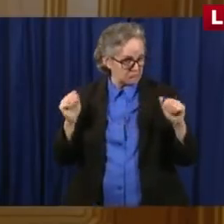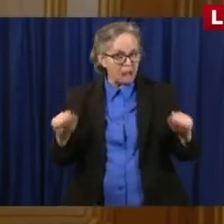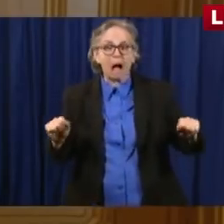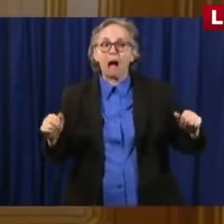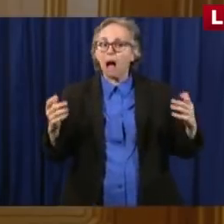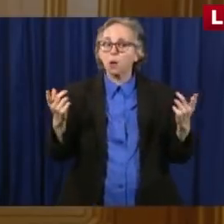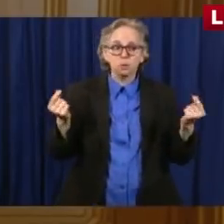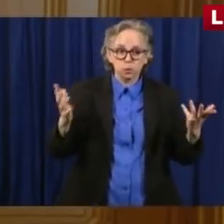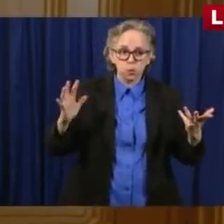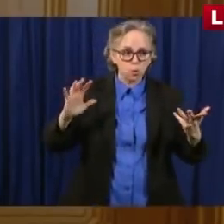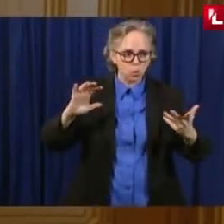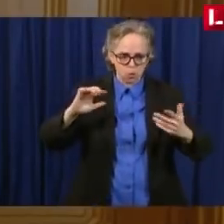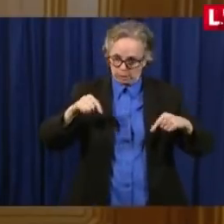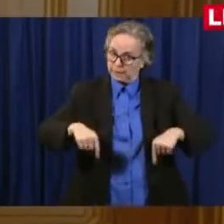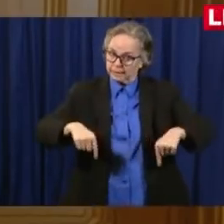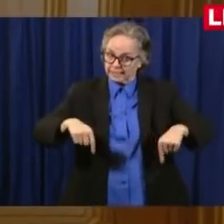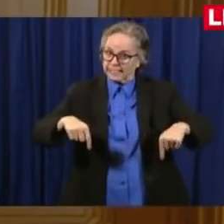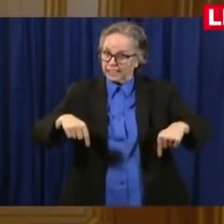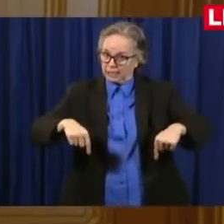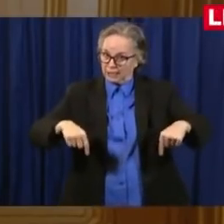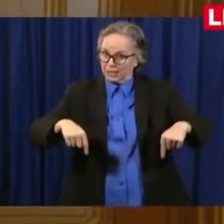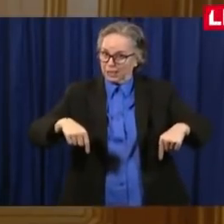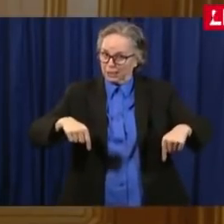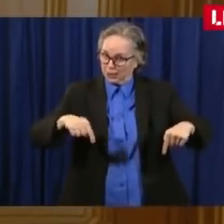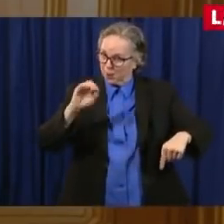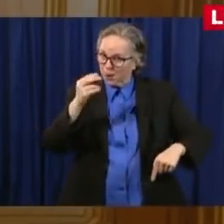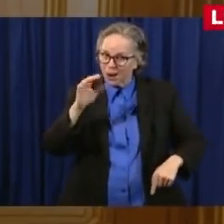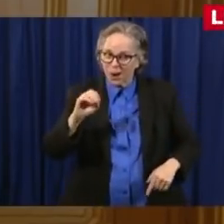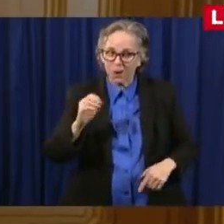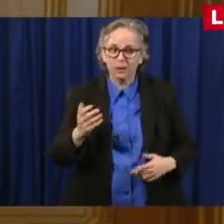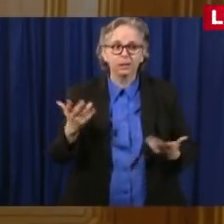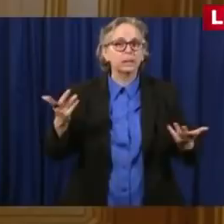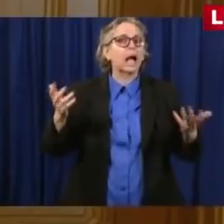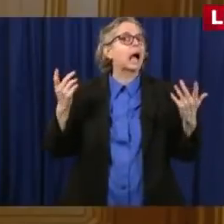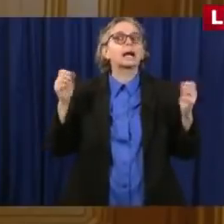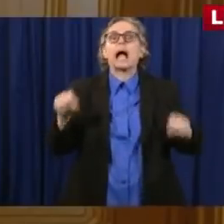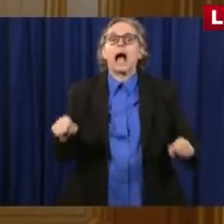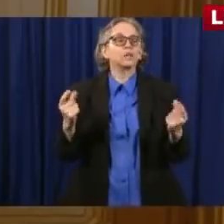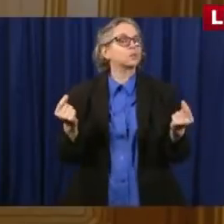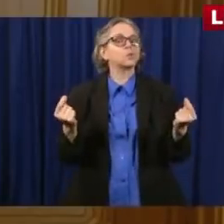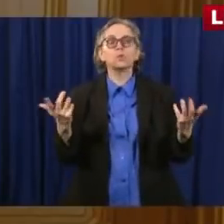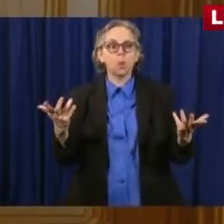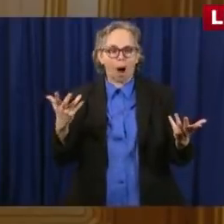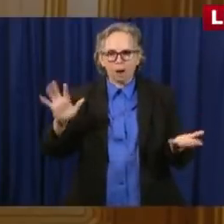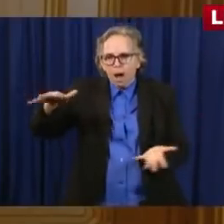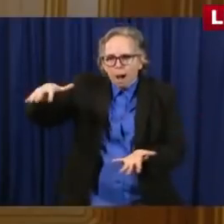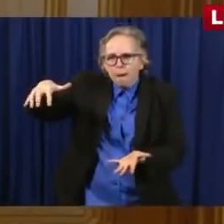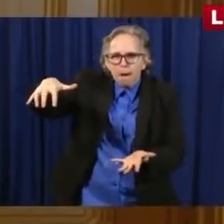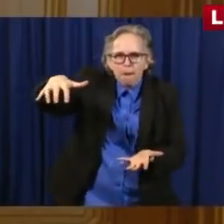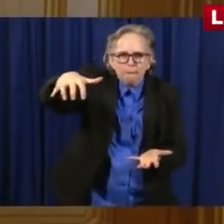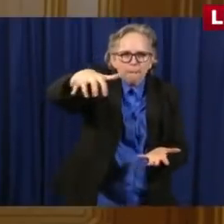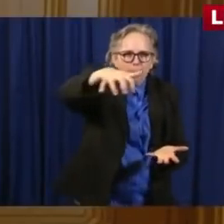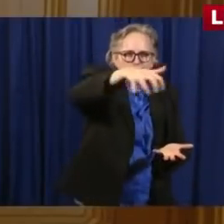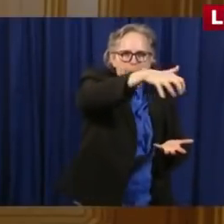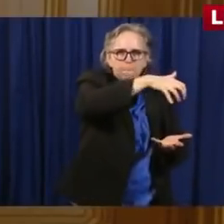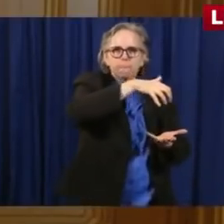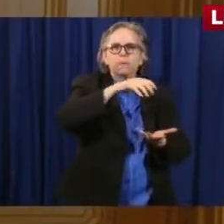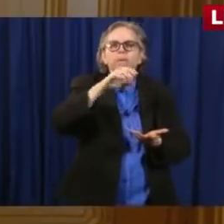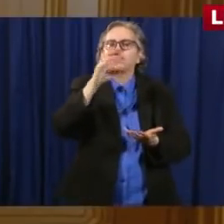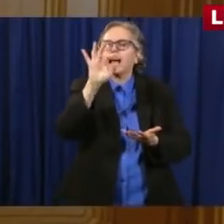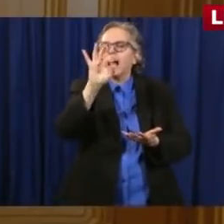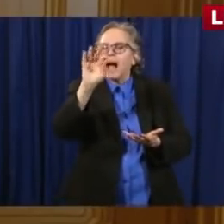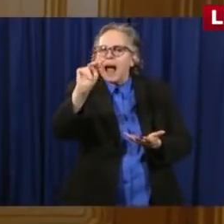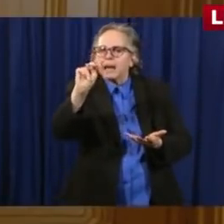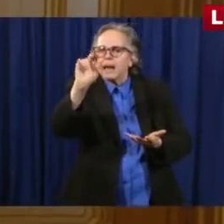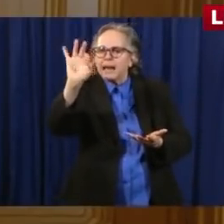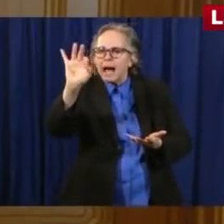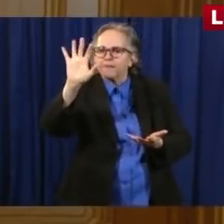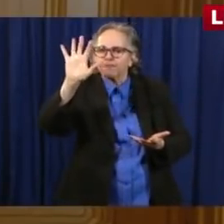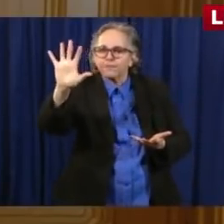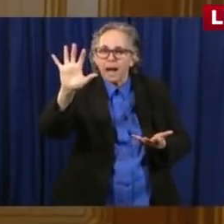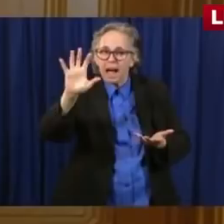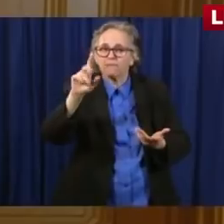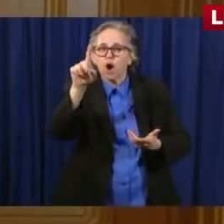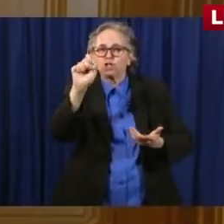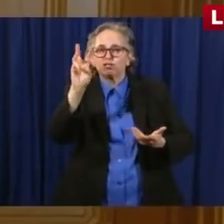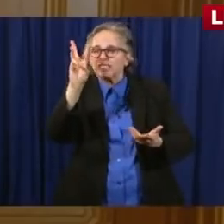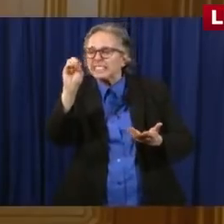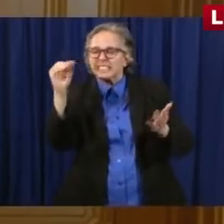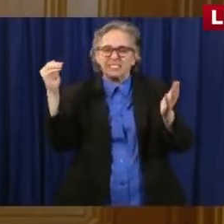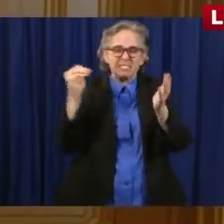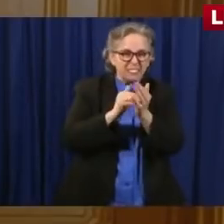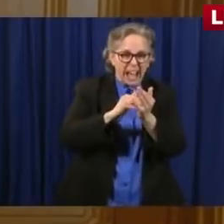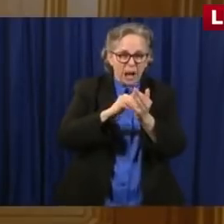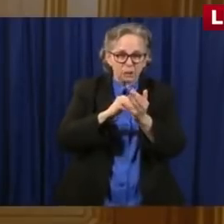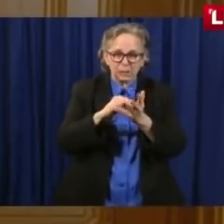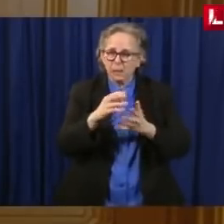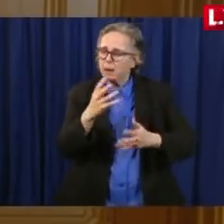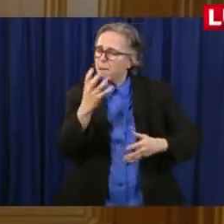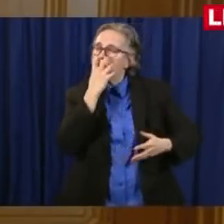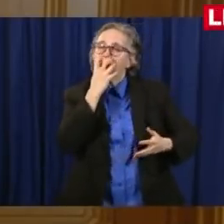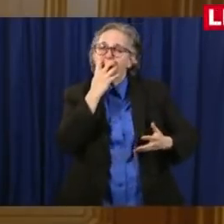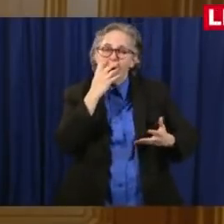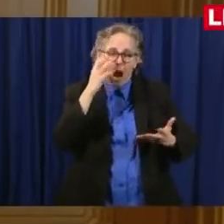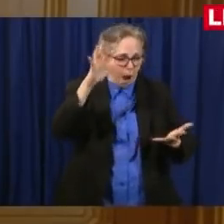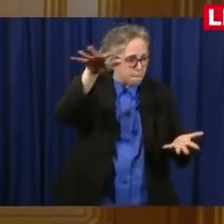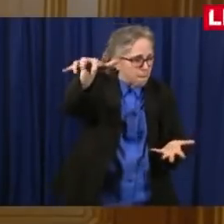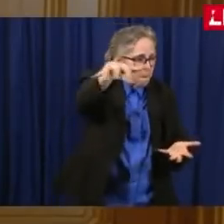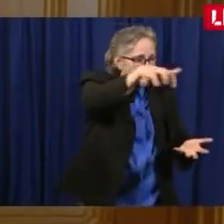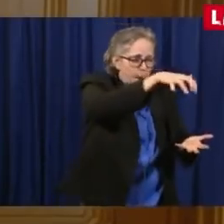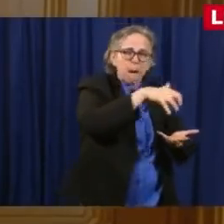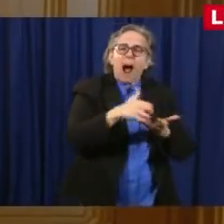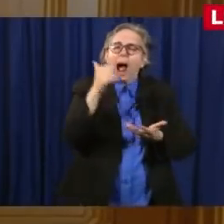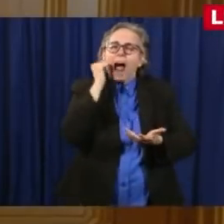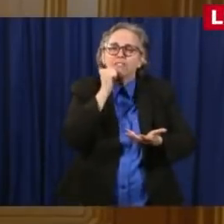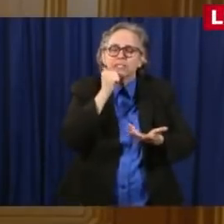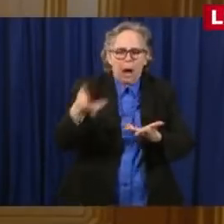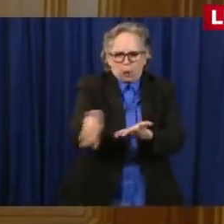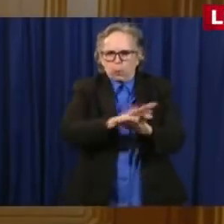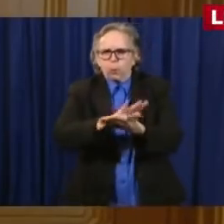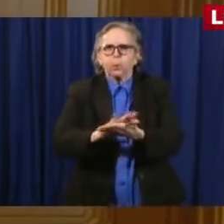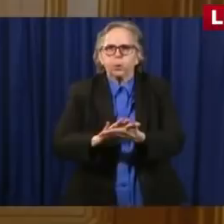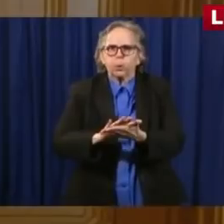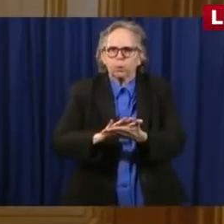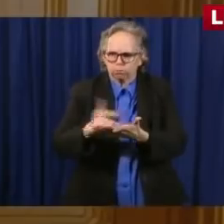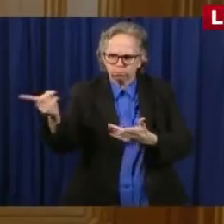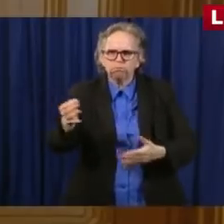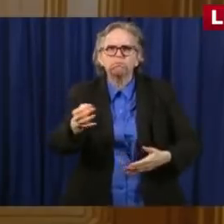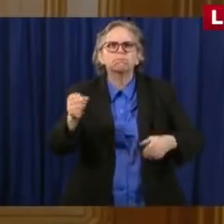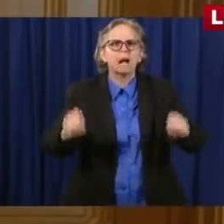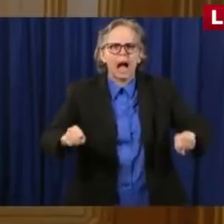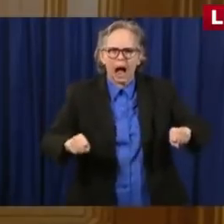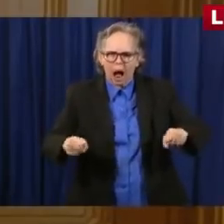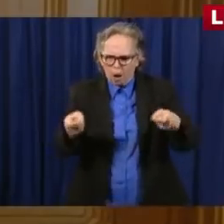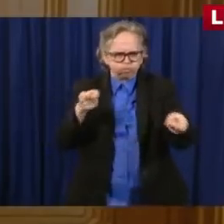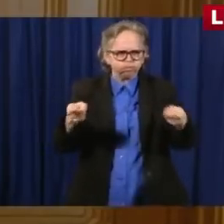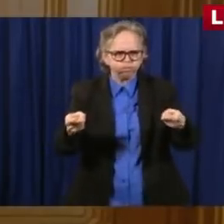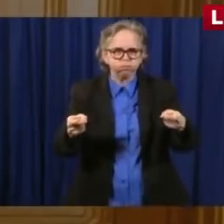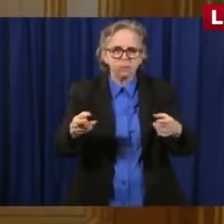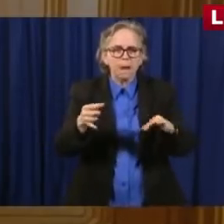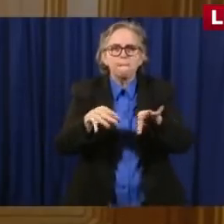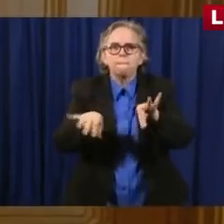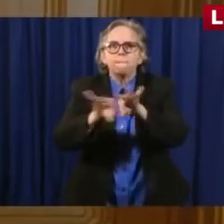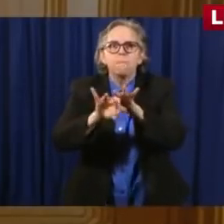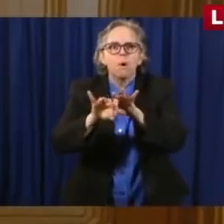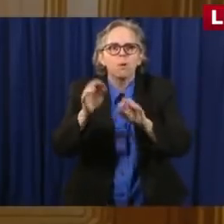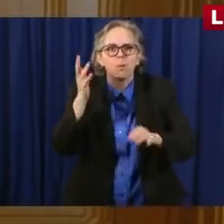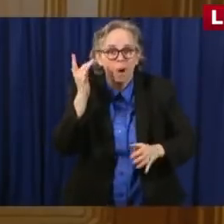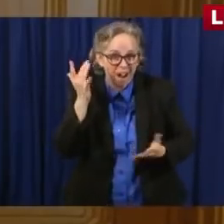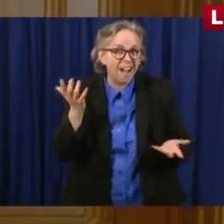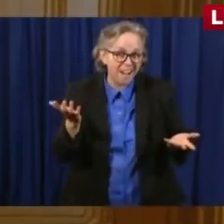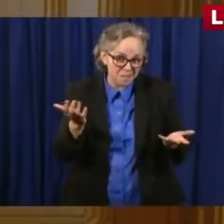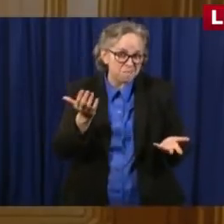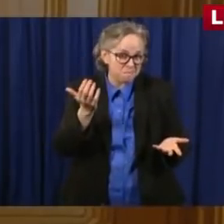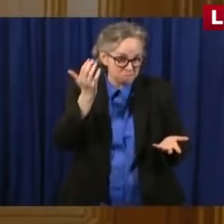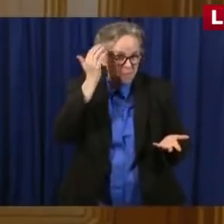WE TALKED ABOUT THAT, ABOUT THE FACT THAT BATEL NOW HAS THE ABILITY TO BASICALLY RECYCLE, STERILIZE 160,000 MASKS A DAY.